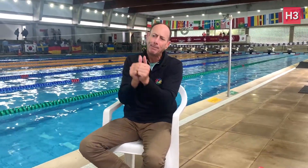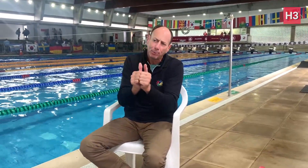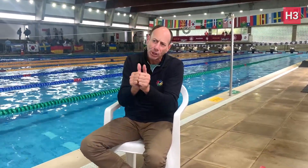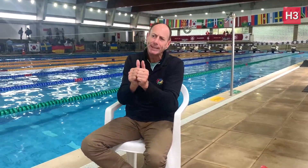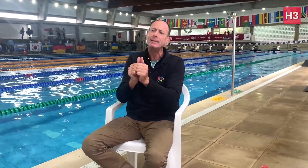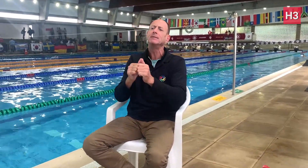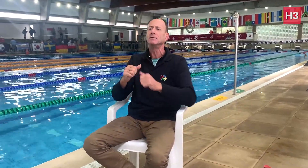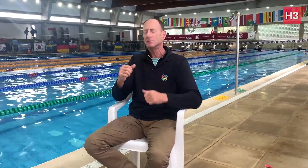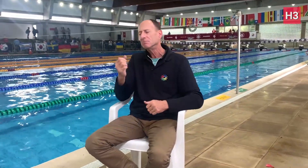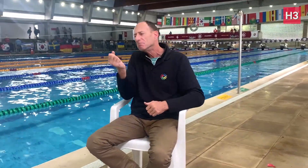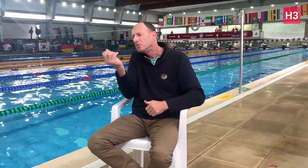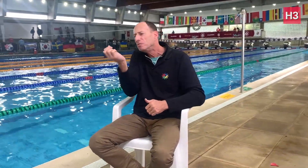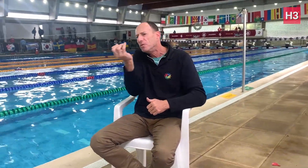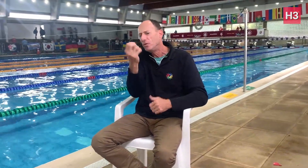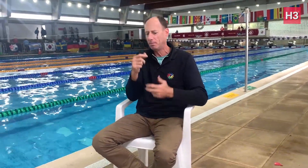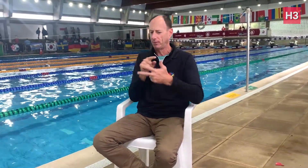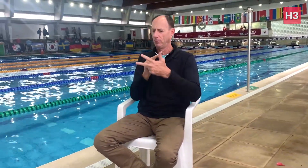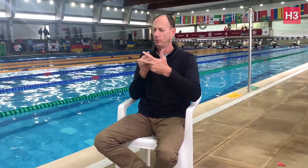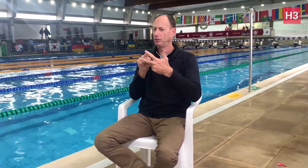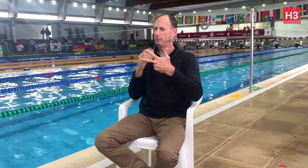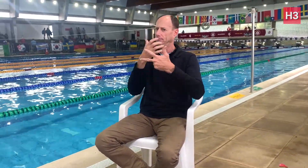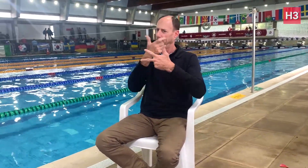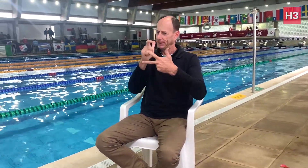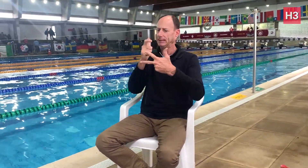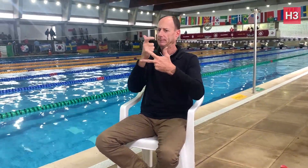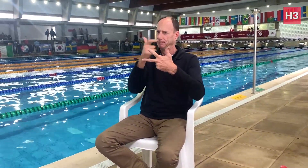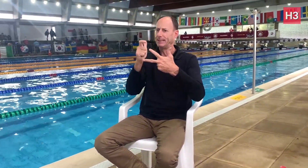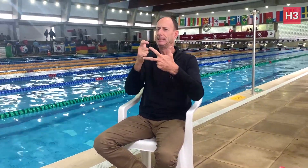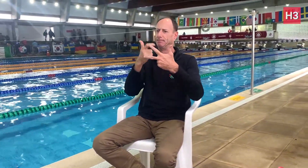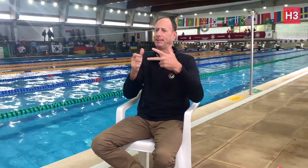of athletes in comparison to